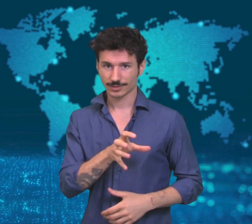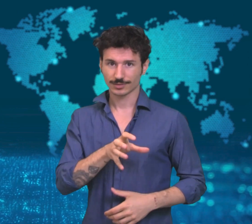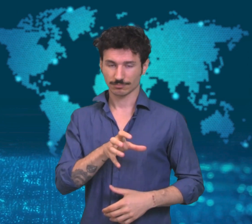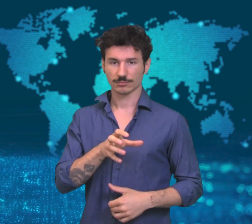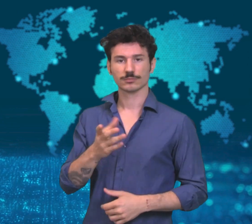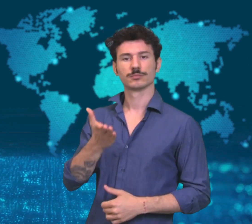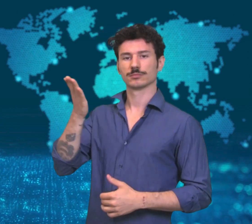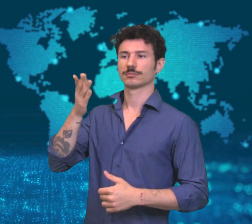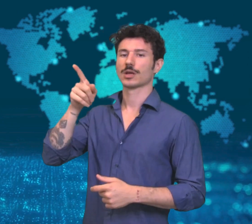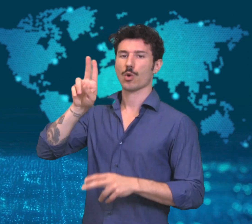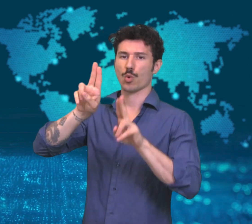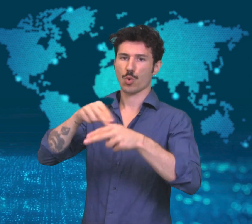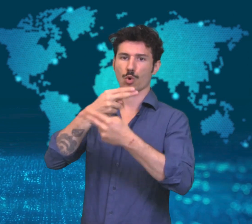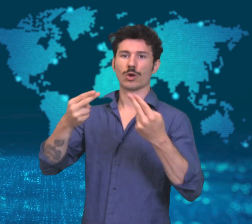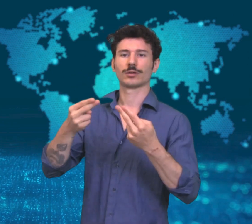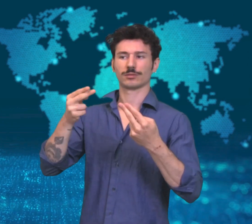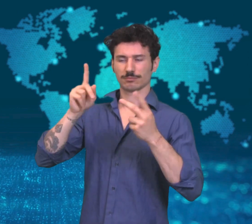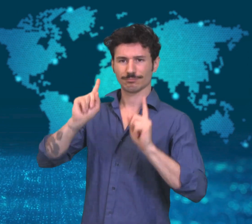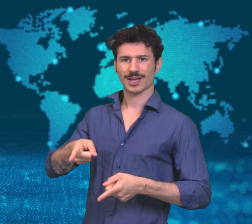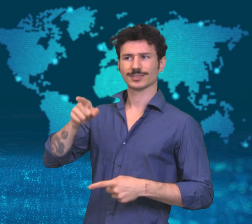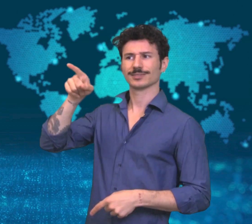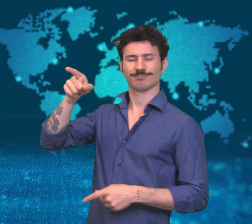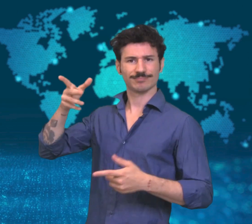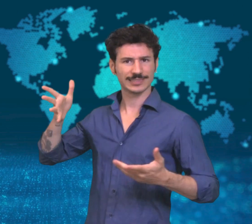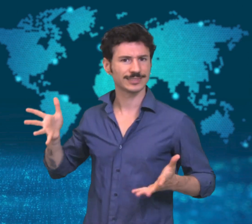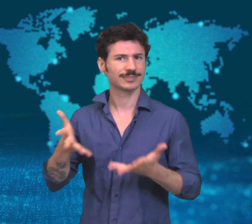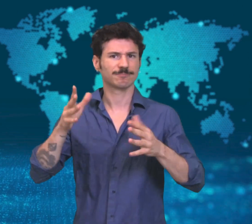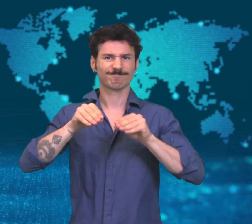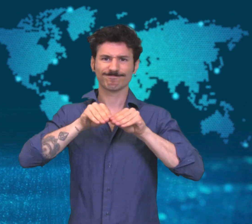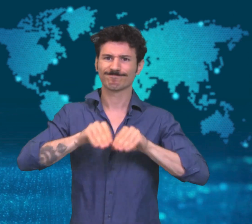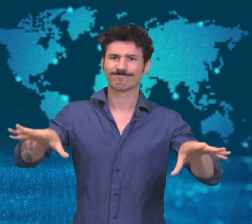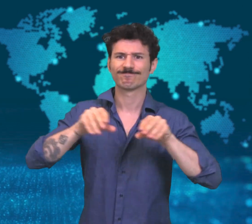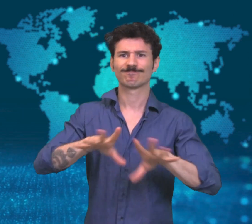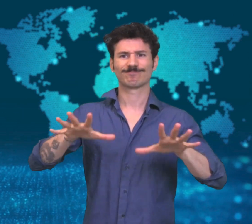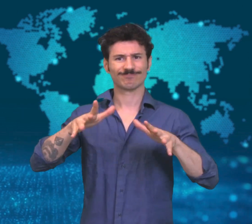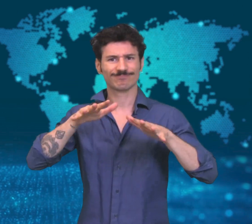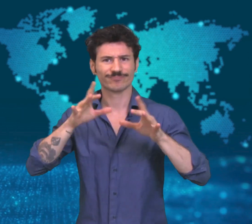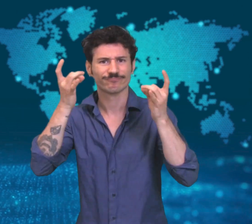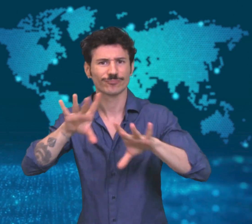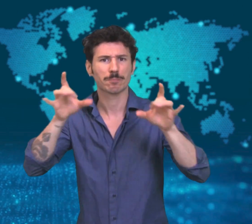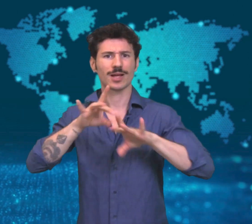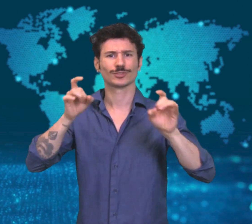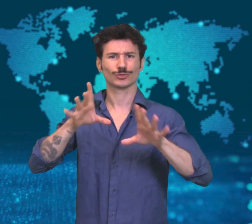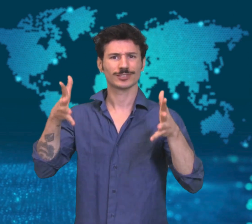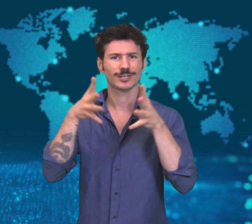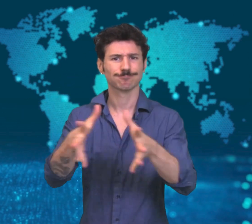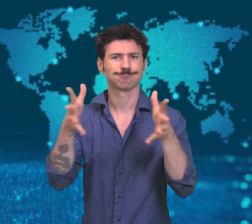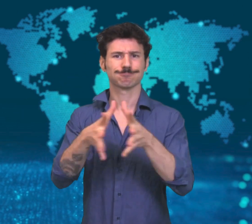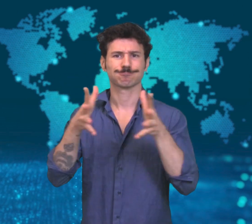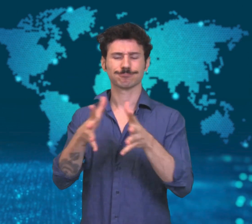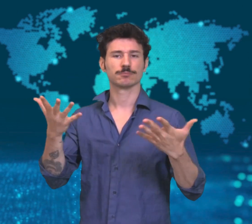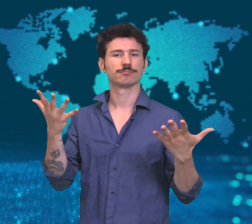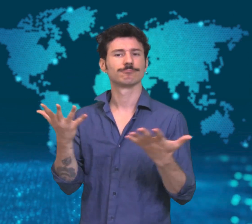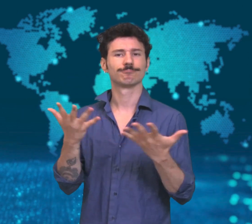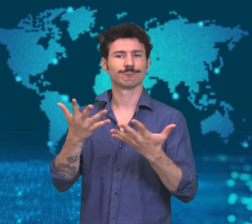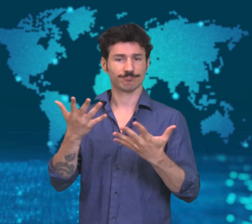calls on the UN to address human rights violations, police brutality,